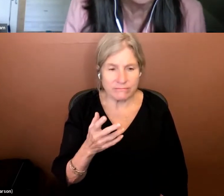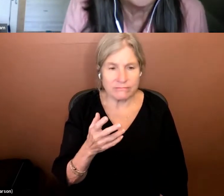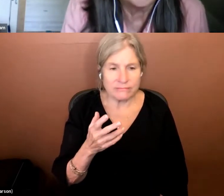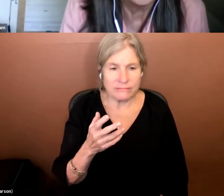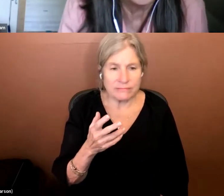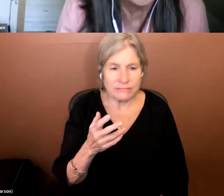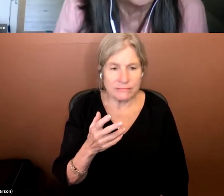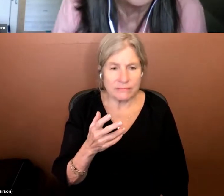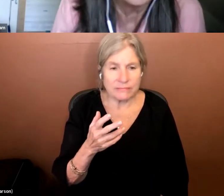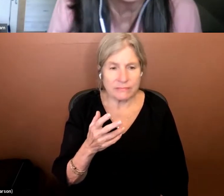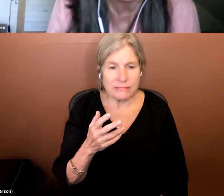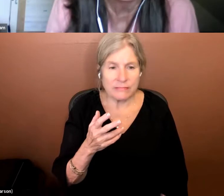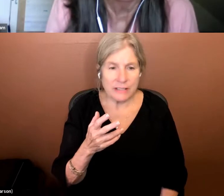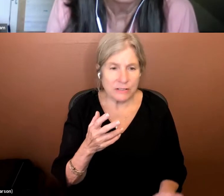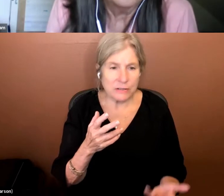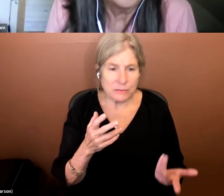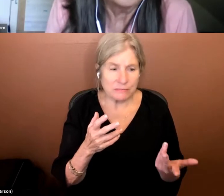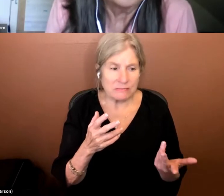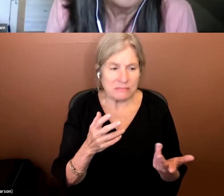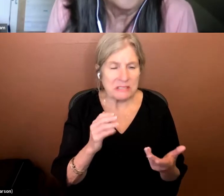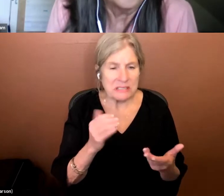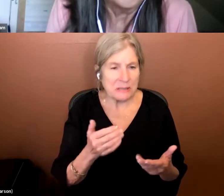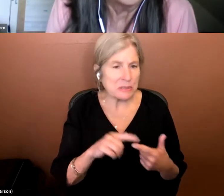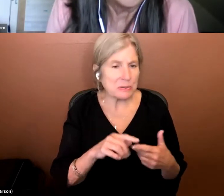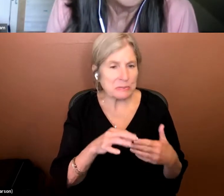lent itself to this low relief technique.